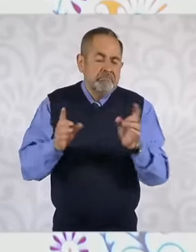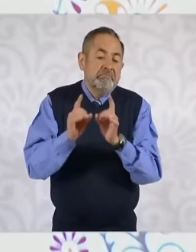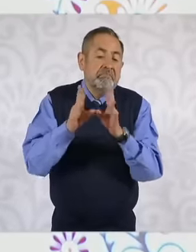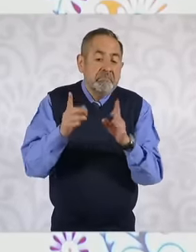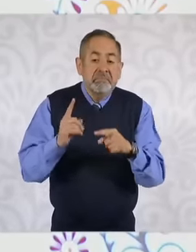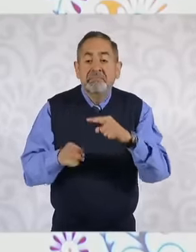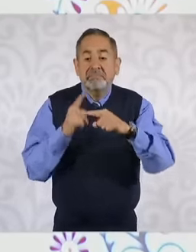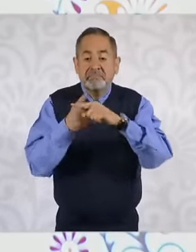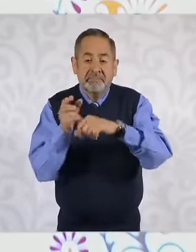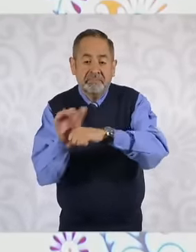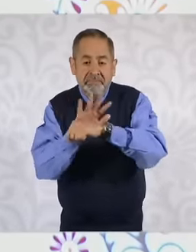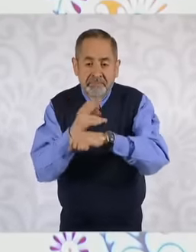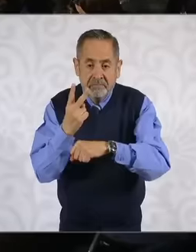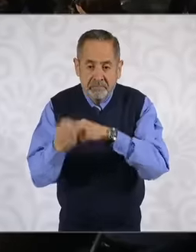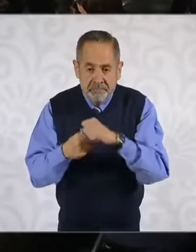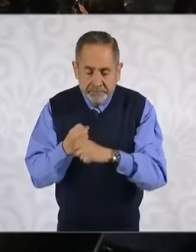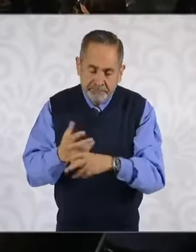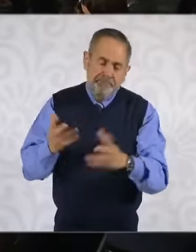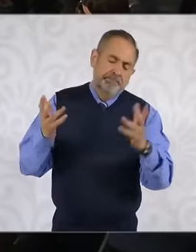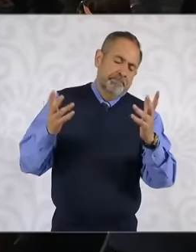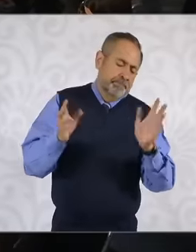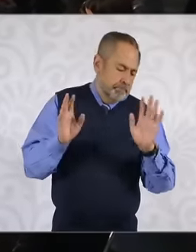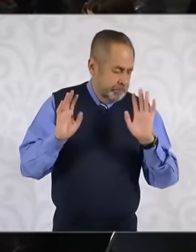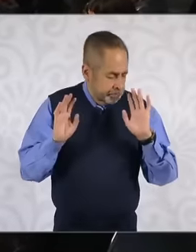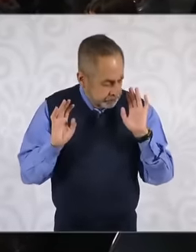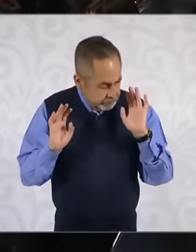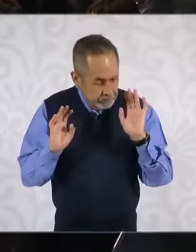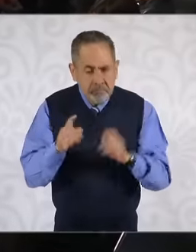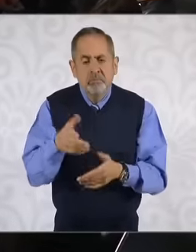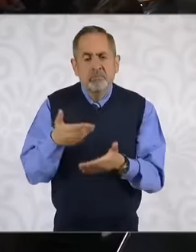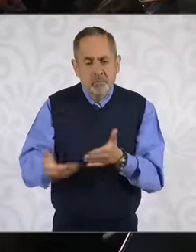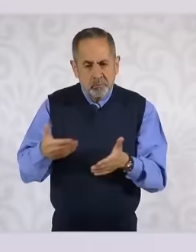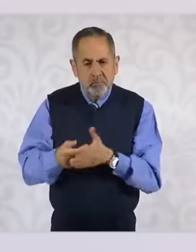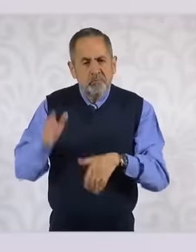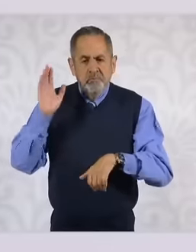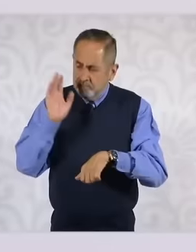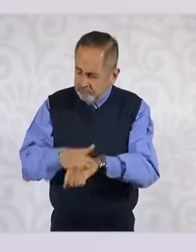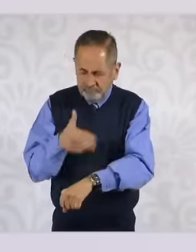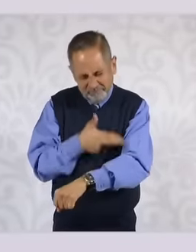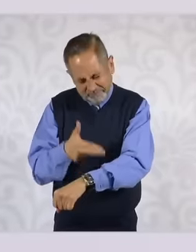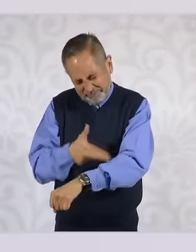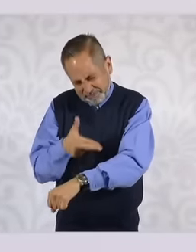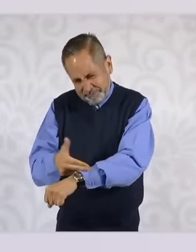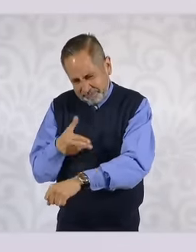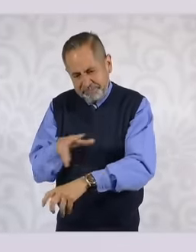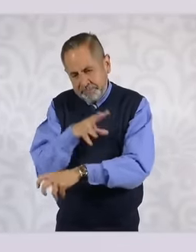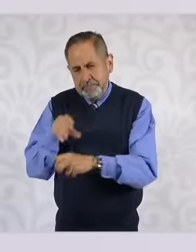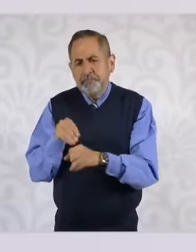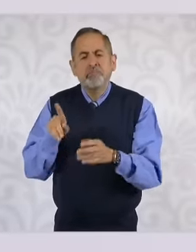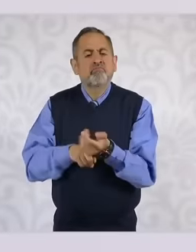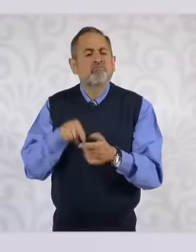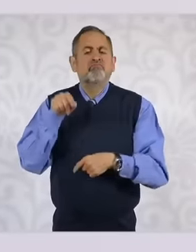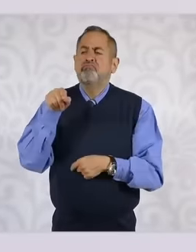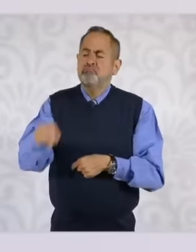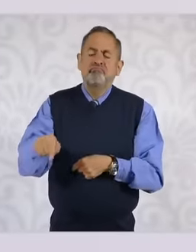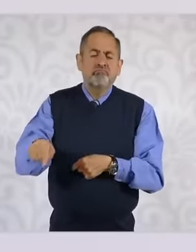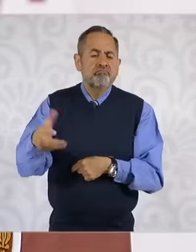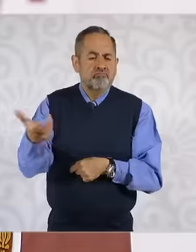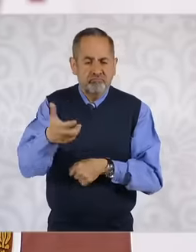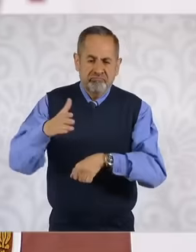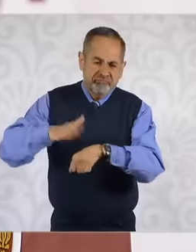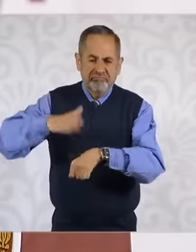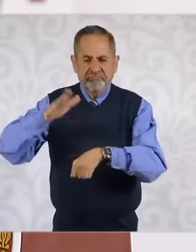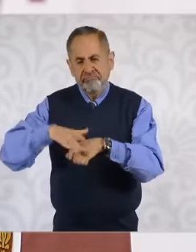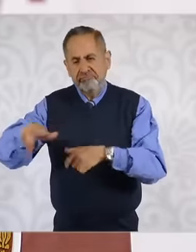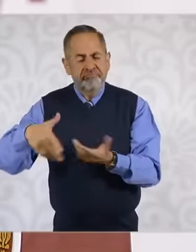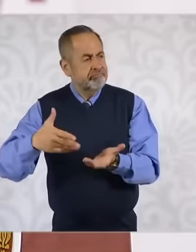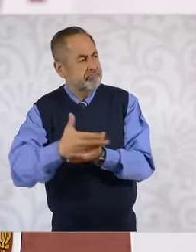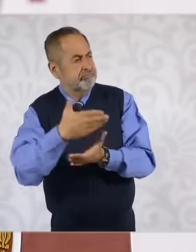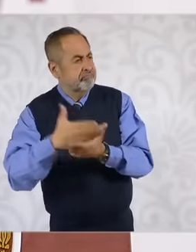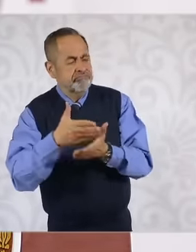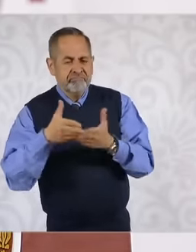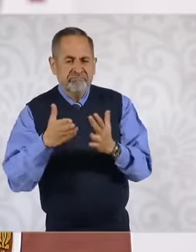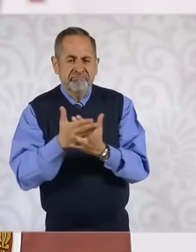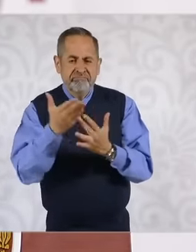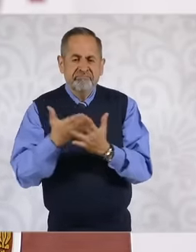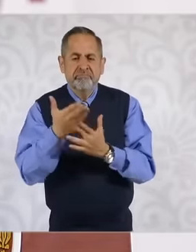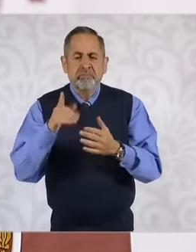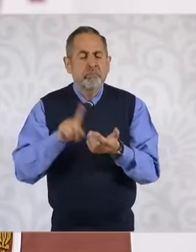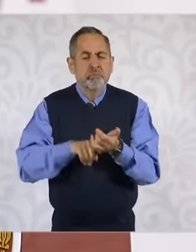years, so now we are going to enter into a process of making the health service more accessible, which